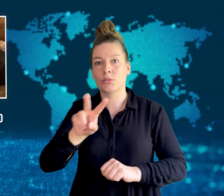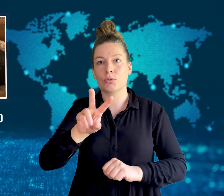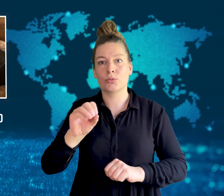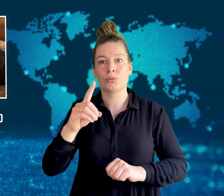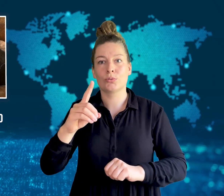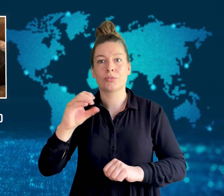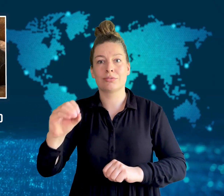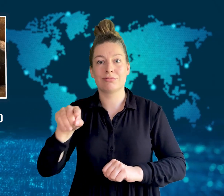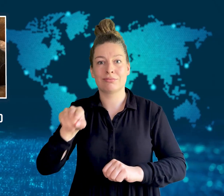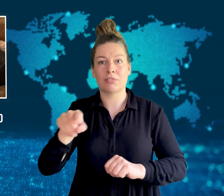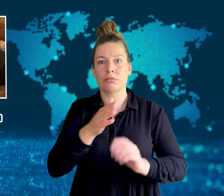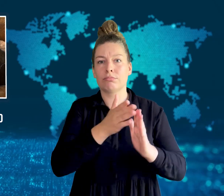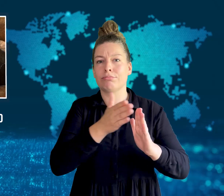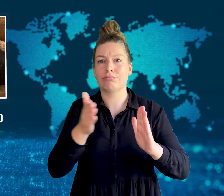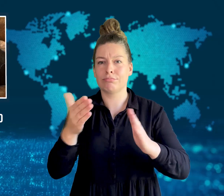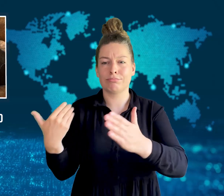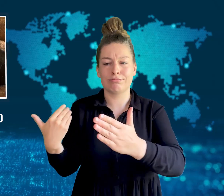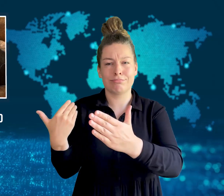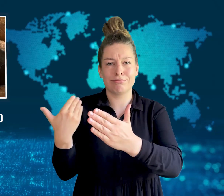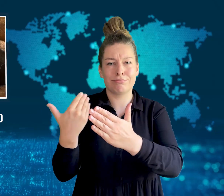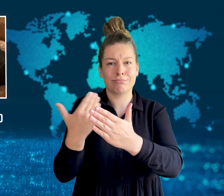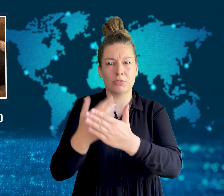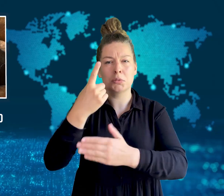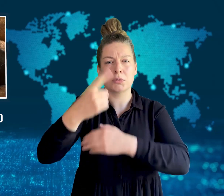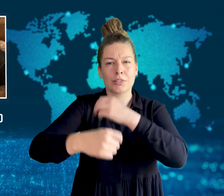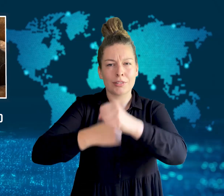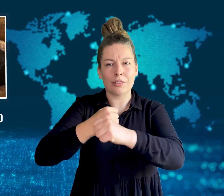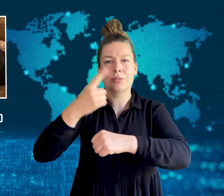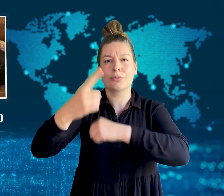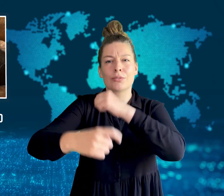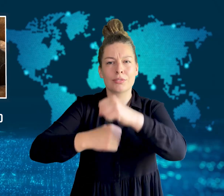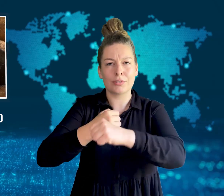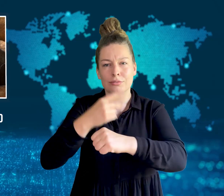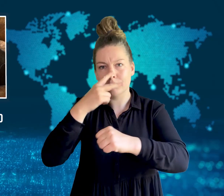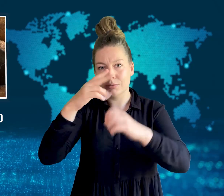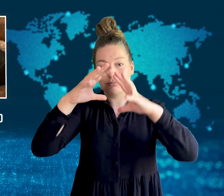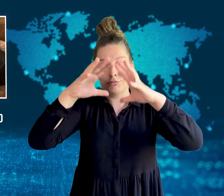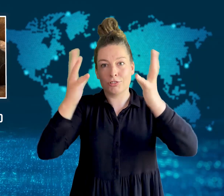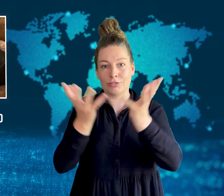That rise means the poles may have moved at a rate of